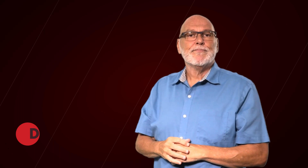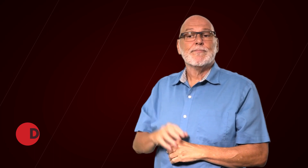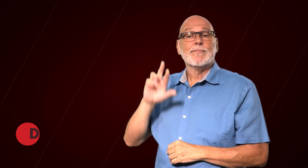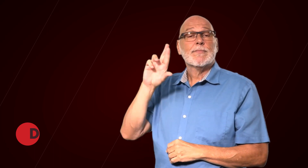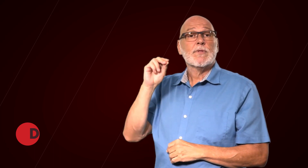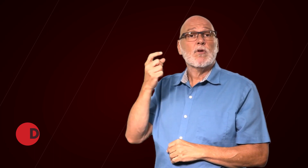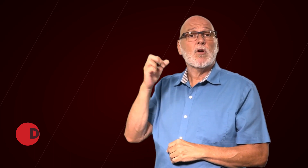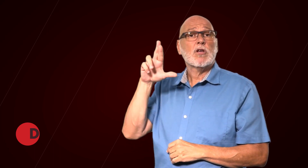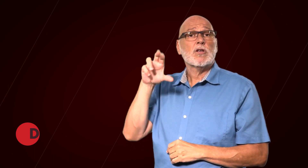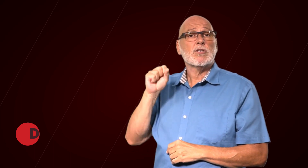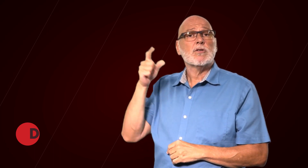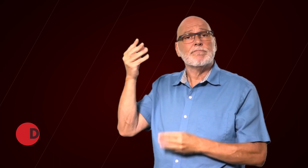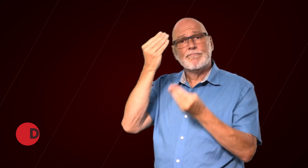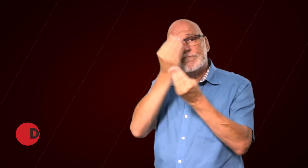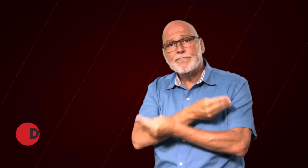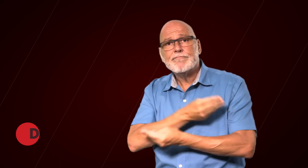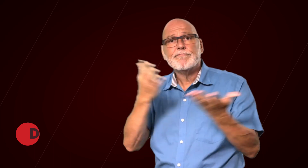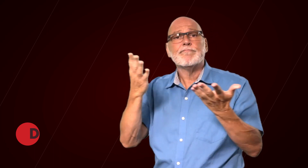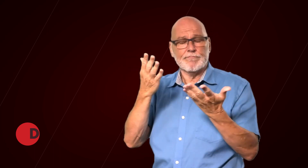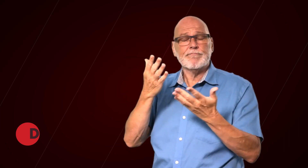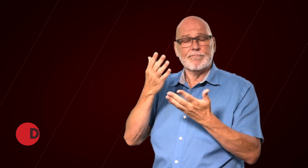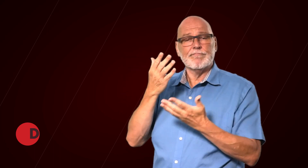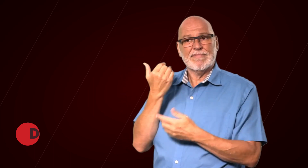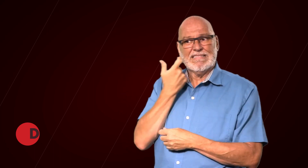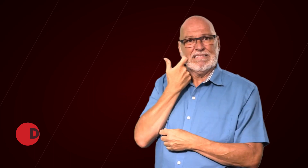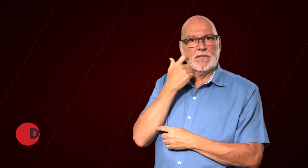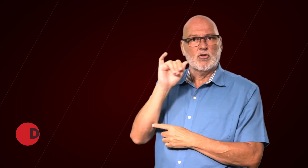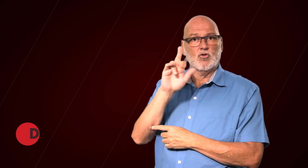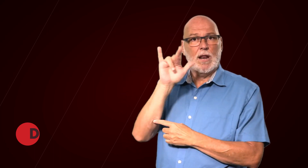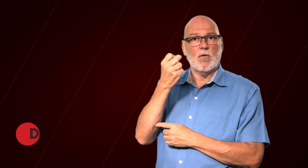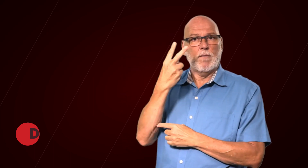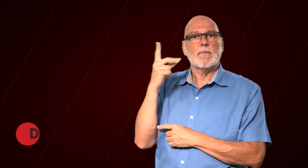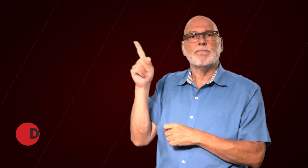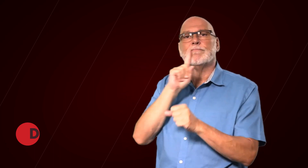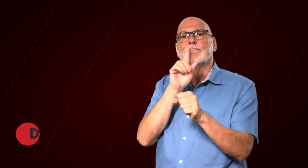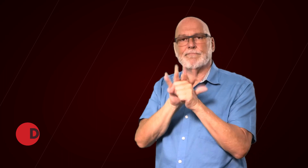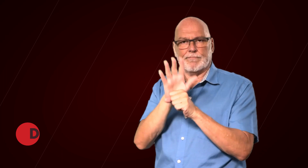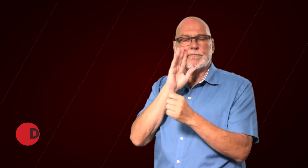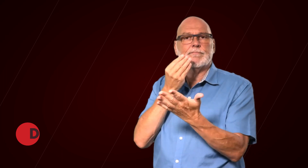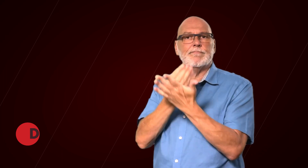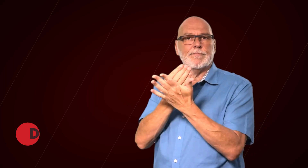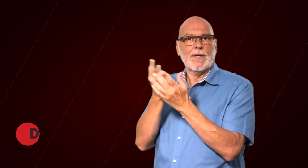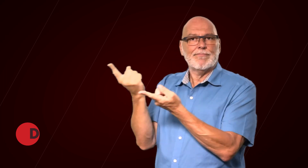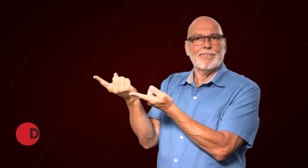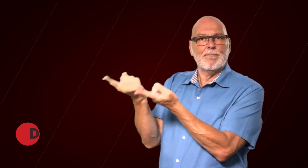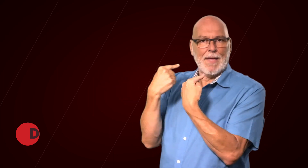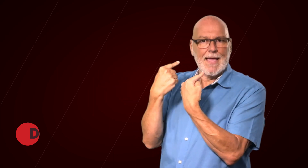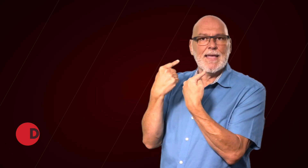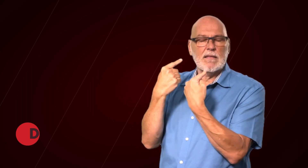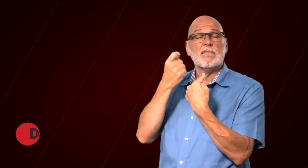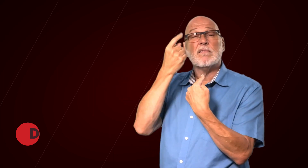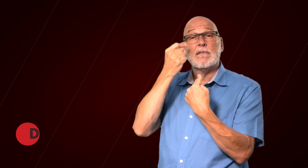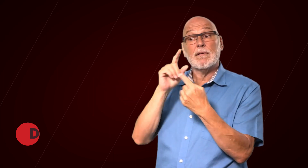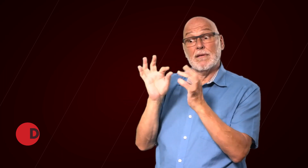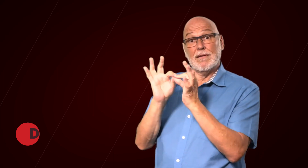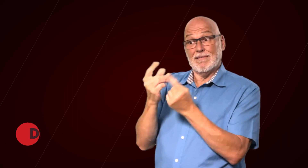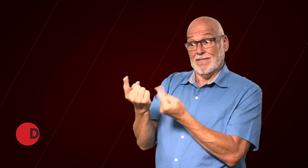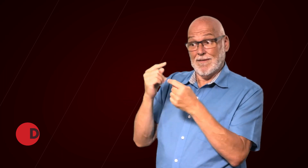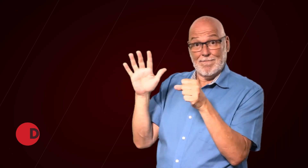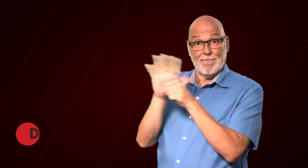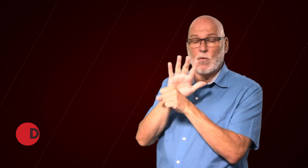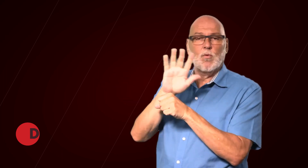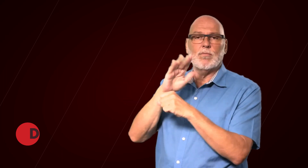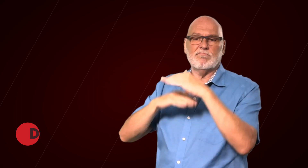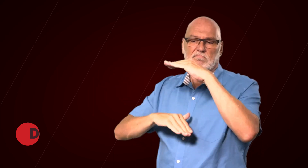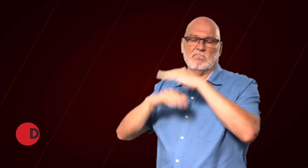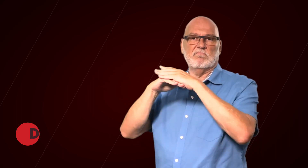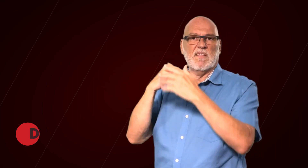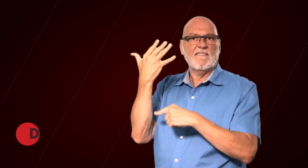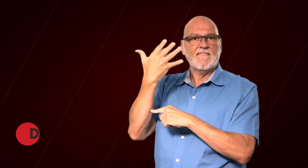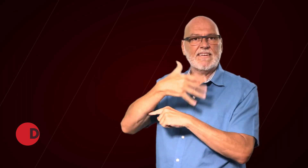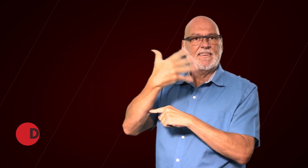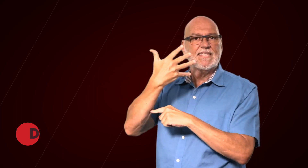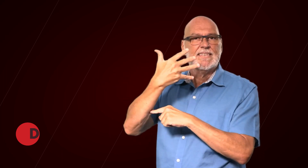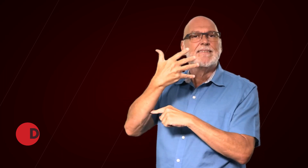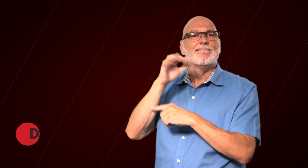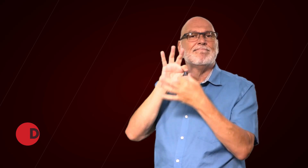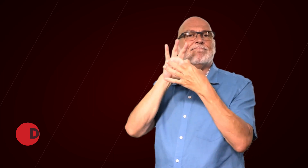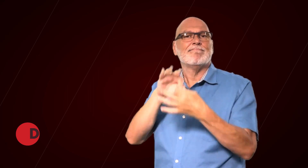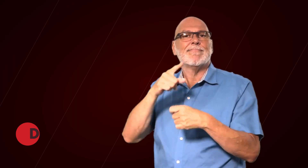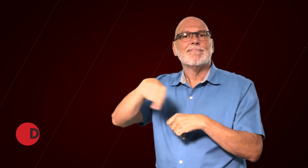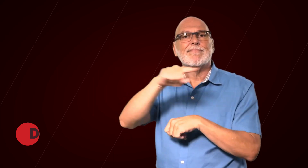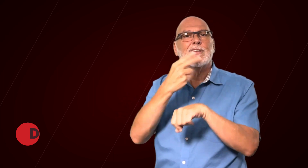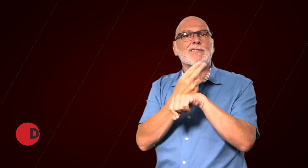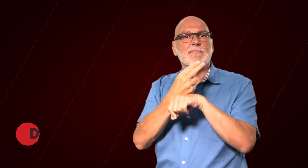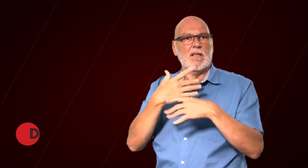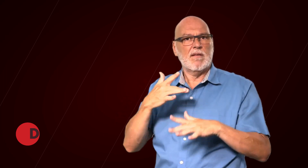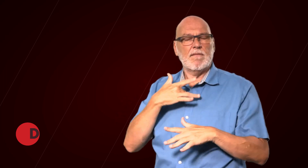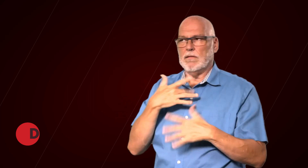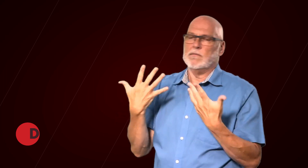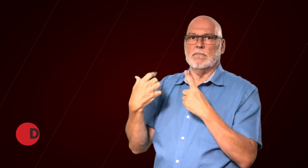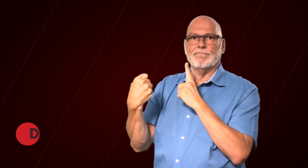Rogers announced on July 12th they would credit up to 5 days of service